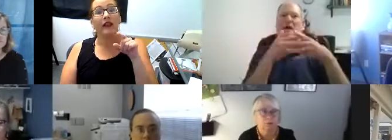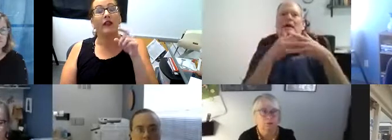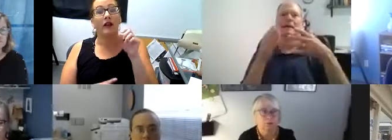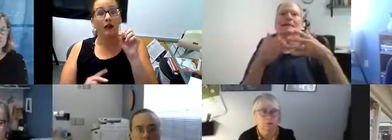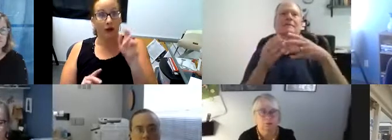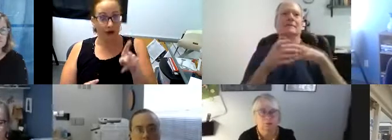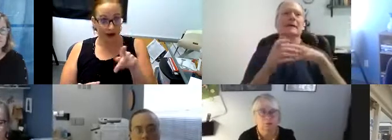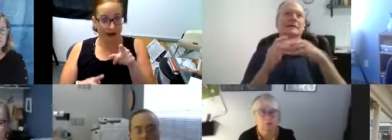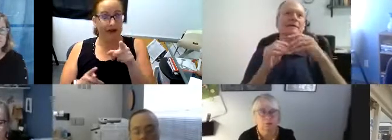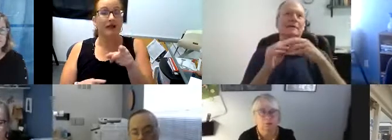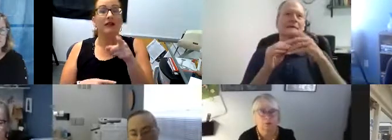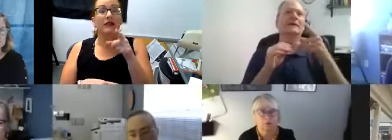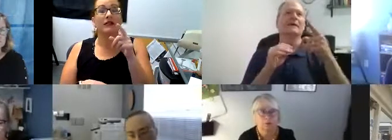Tom: Yes, I am getting there.